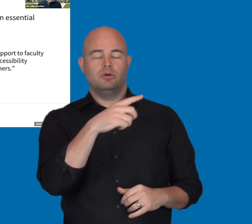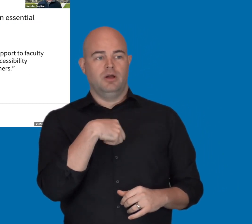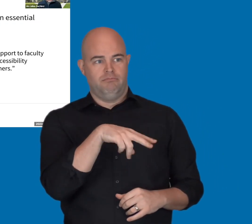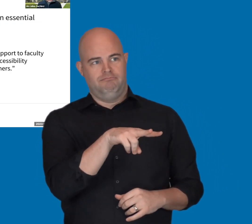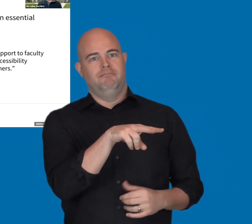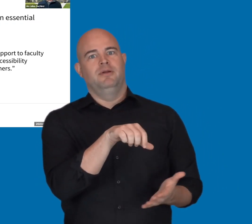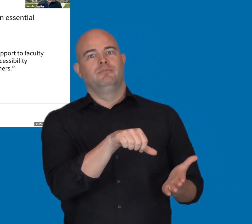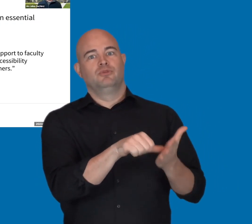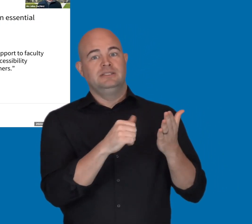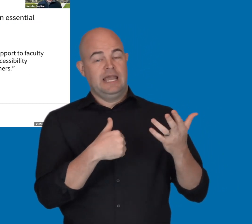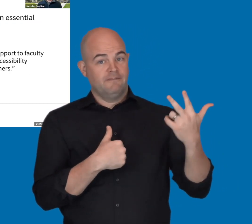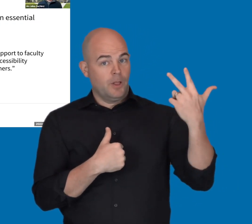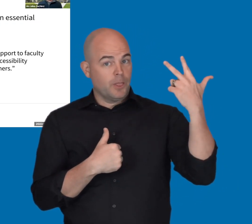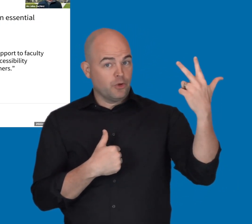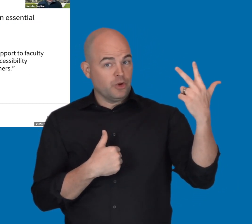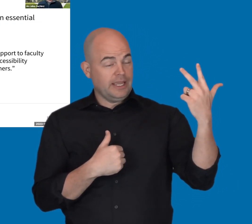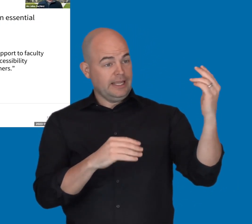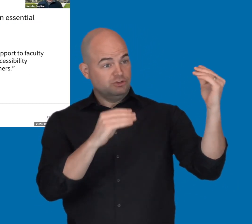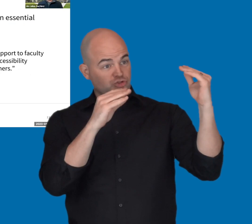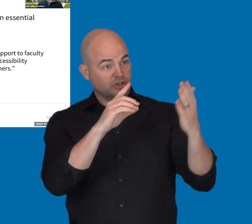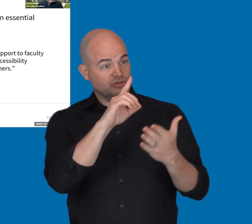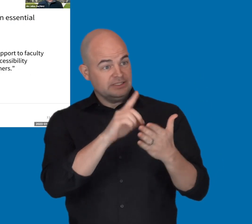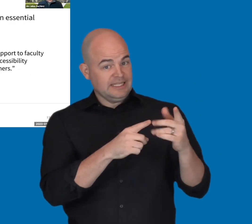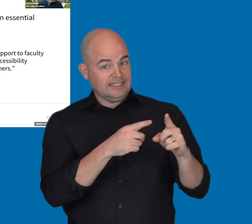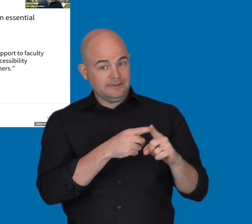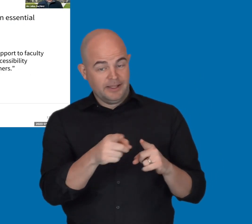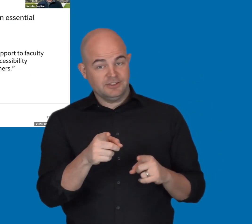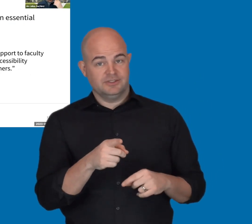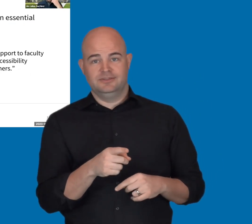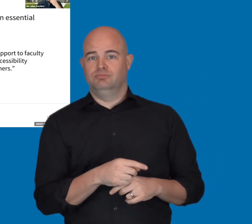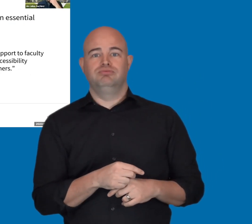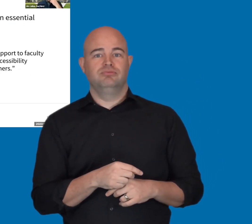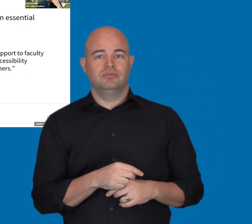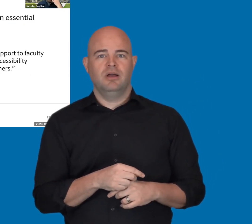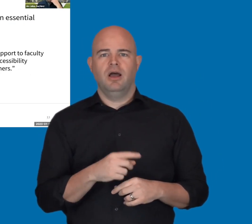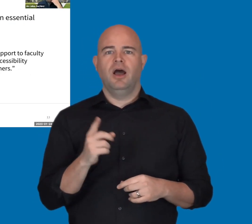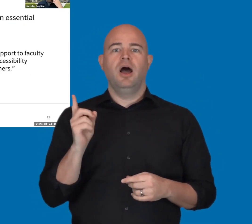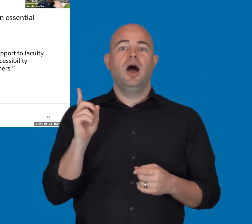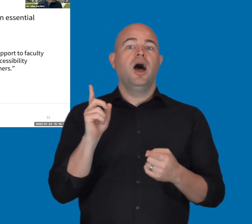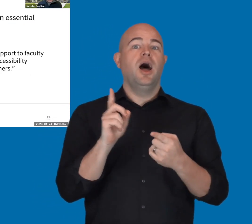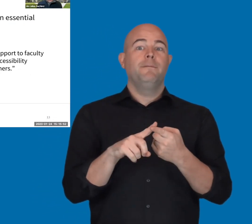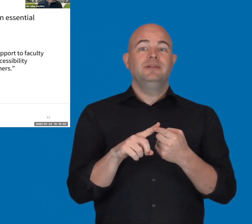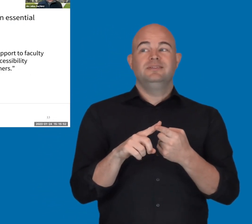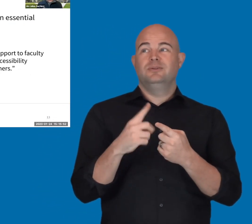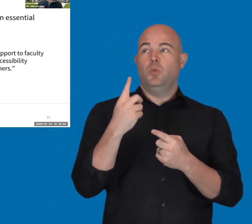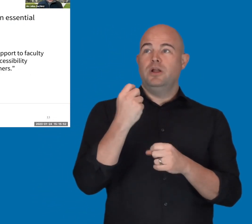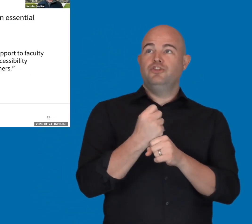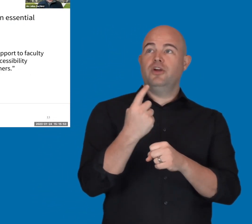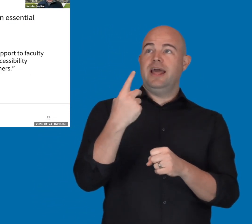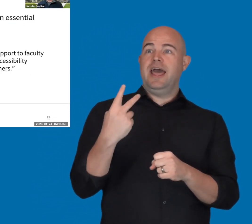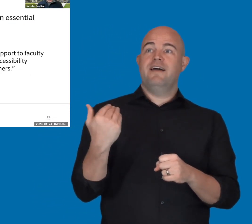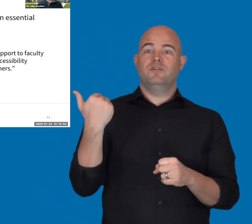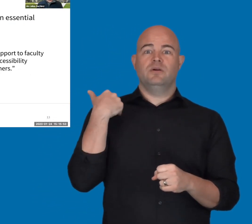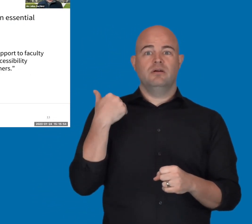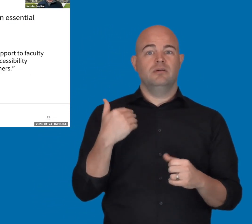of their content accessibly, but it helps them become aware of the expectation, the requirement, the regulations,